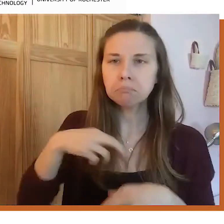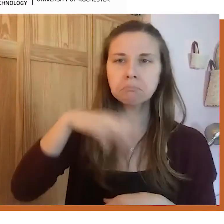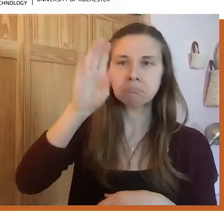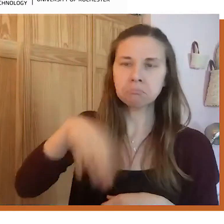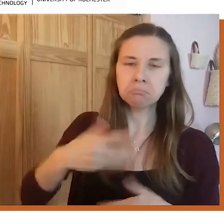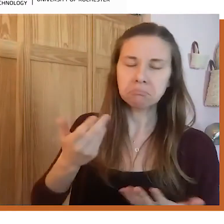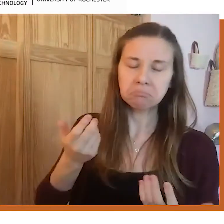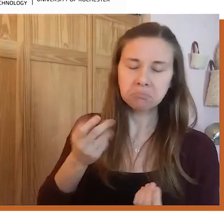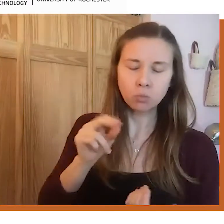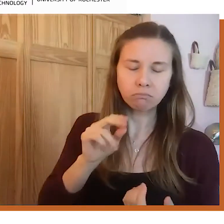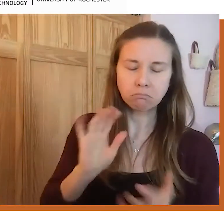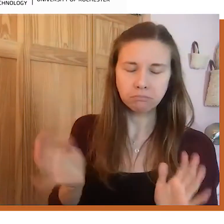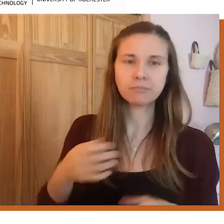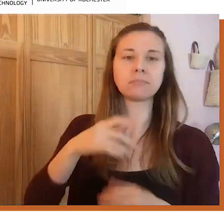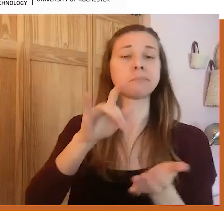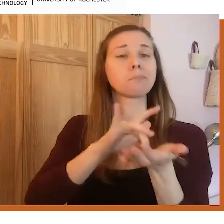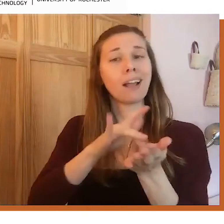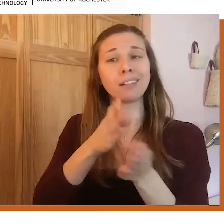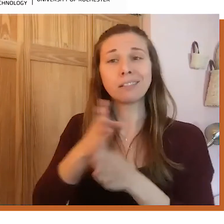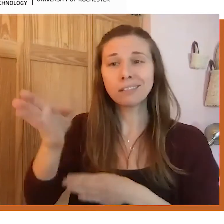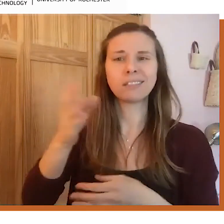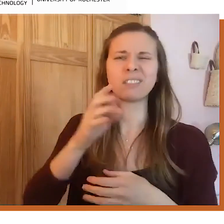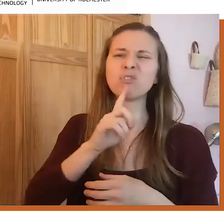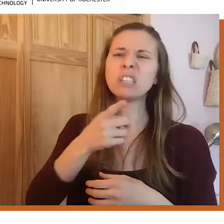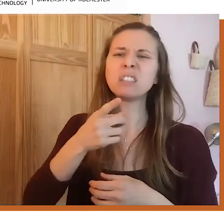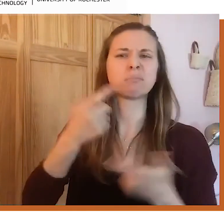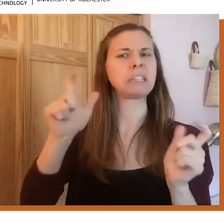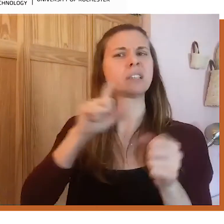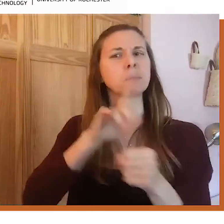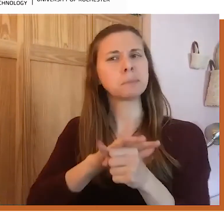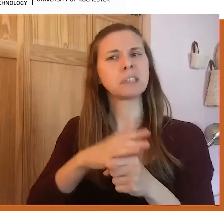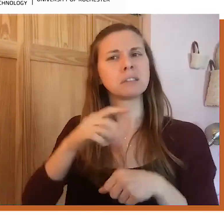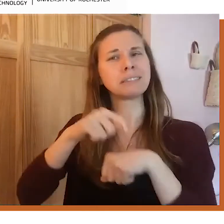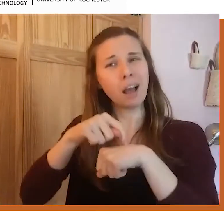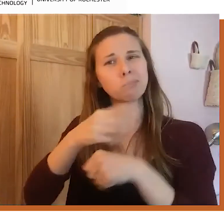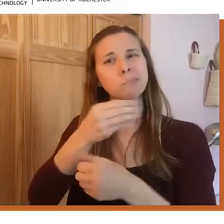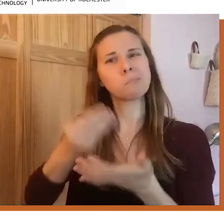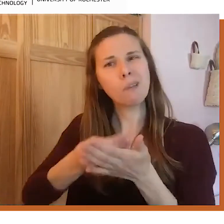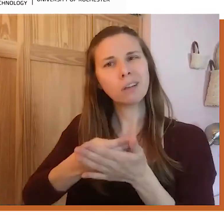I don't even know. I put it aside. I realized medical school was a big commitment of time,